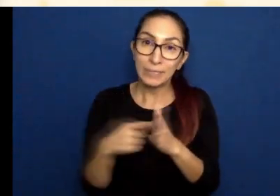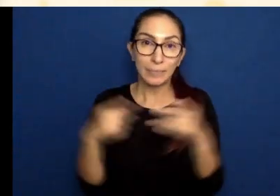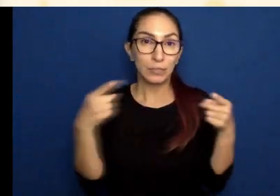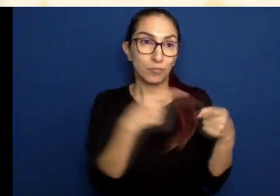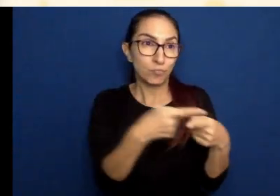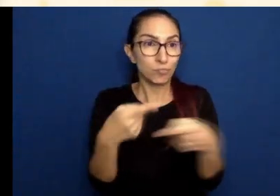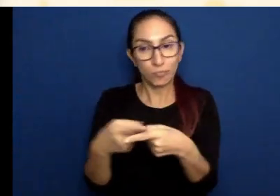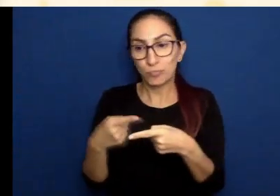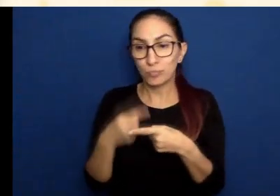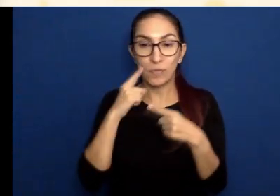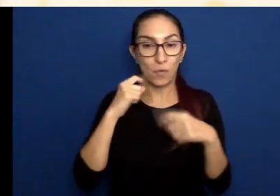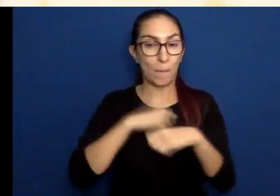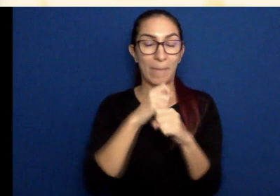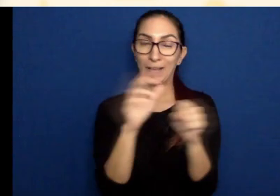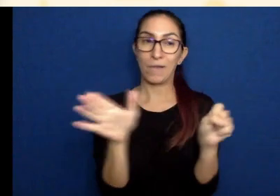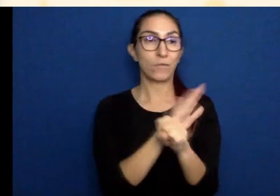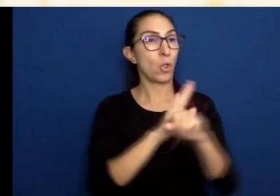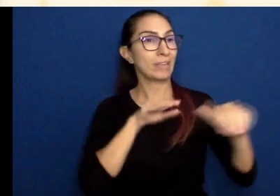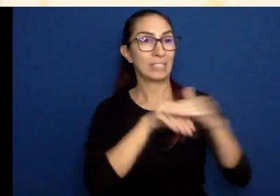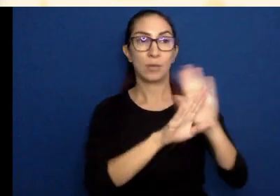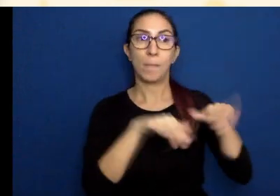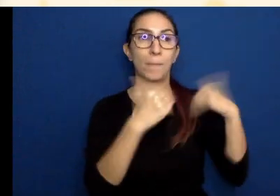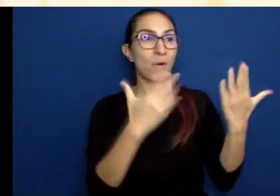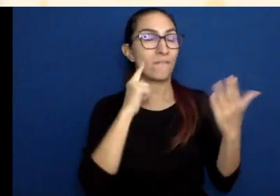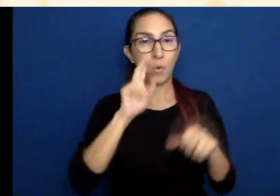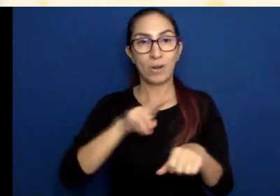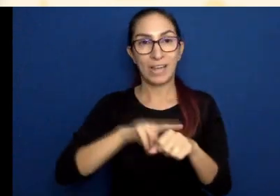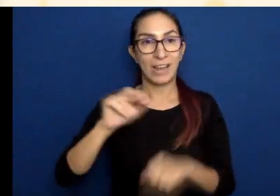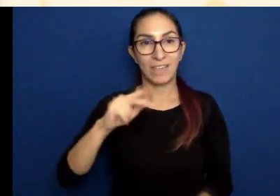in a native app on iOS and Android at the same time.